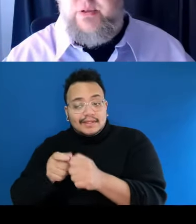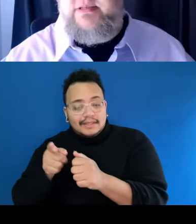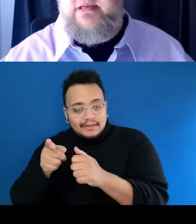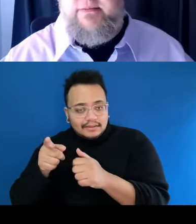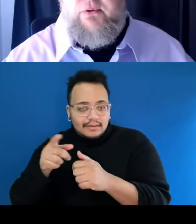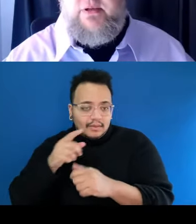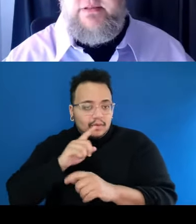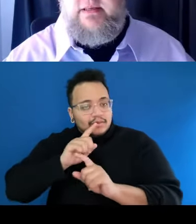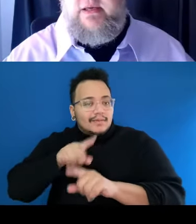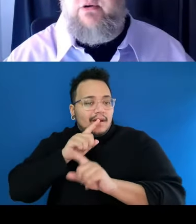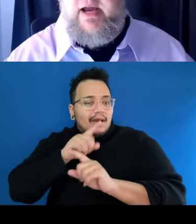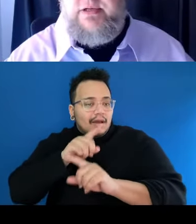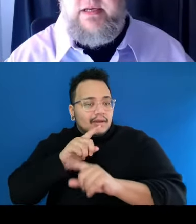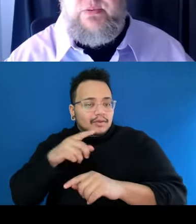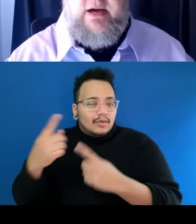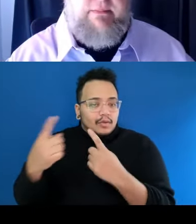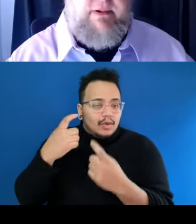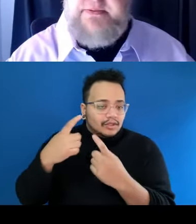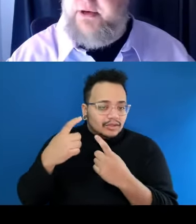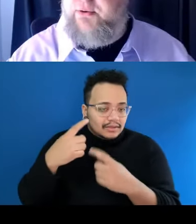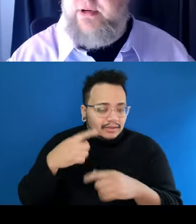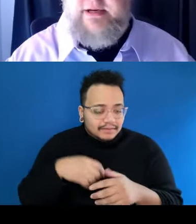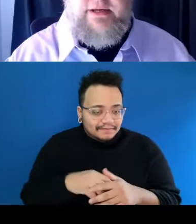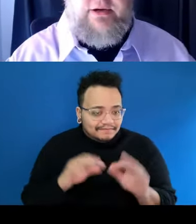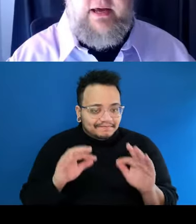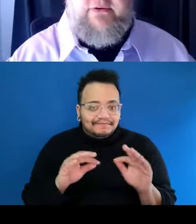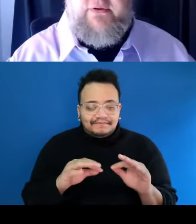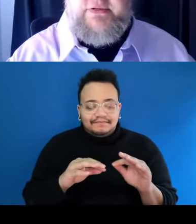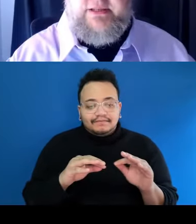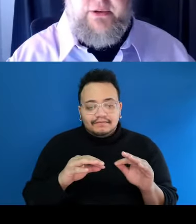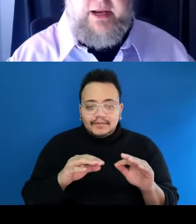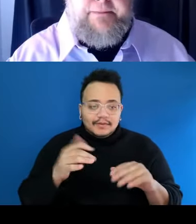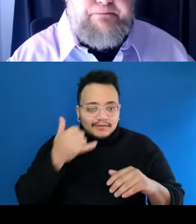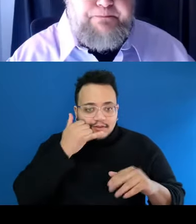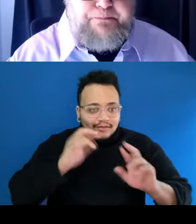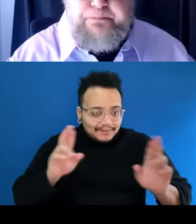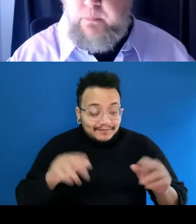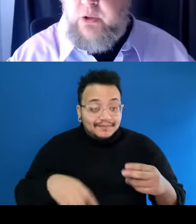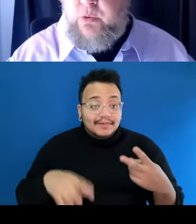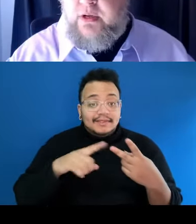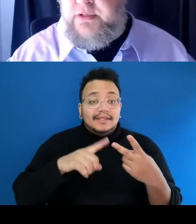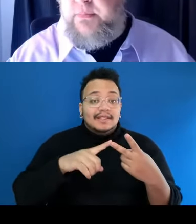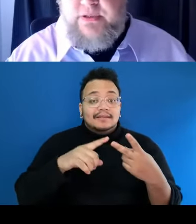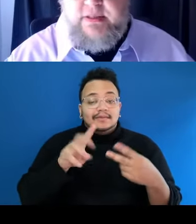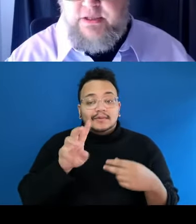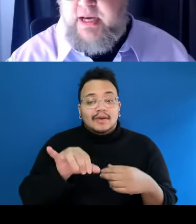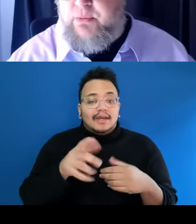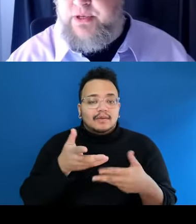you will see the polls and the interaction as we come up, so you can have your phones at the ready. We'll also be using the chat,